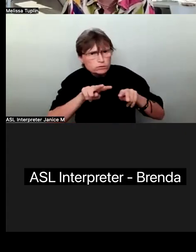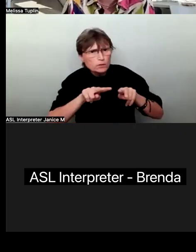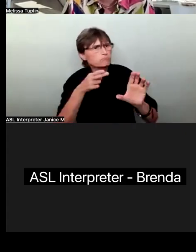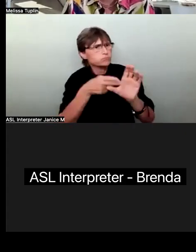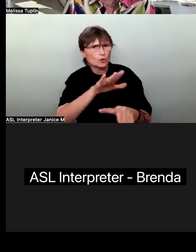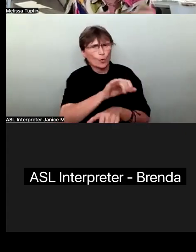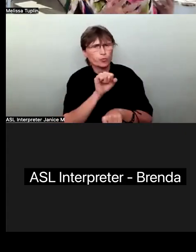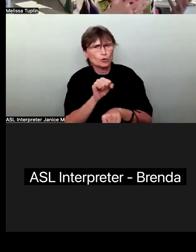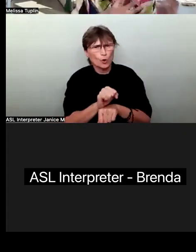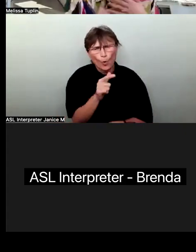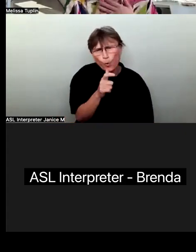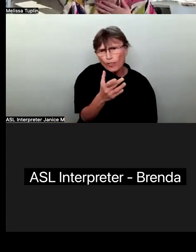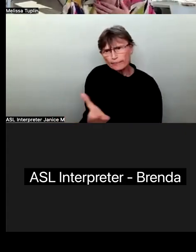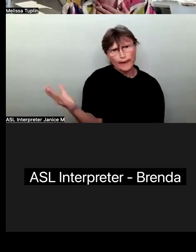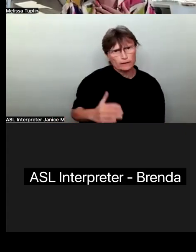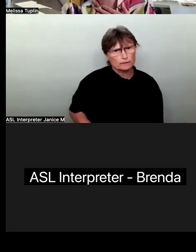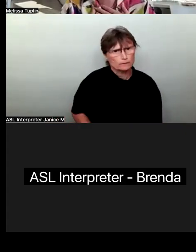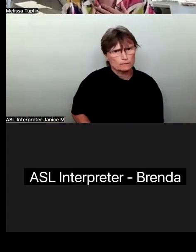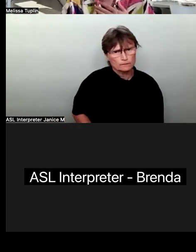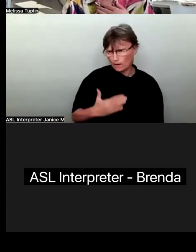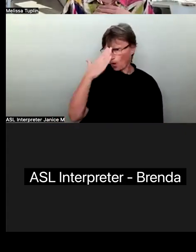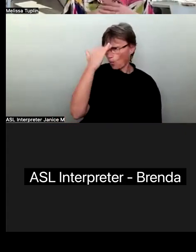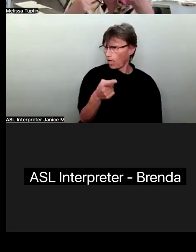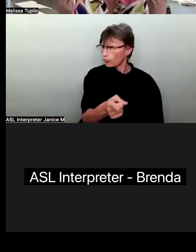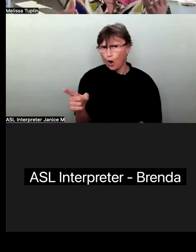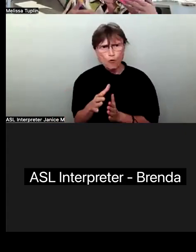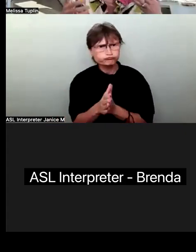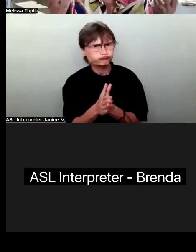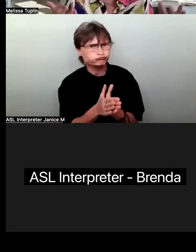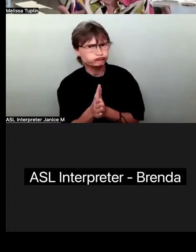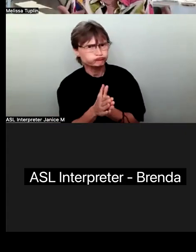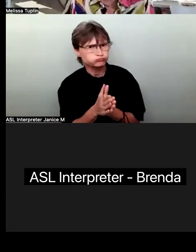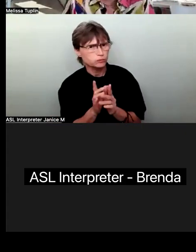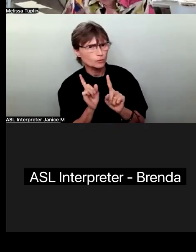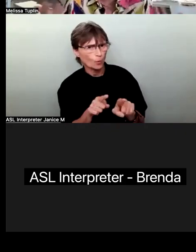your work? Why are they leaning into it? So maybe it's youth musicians and